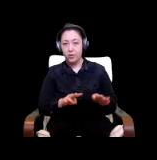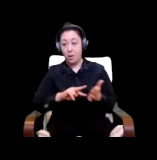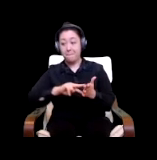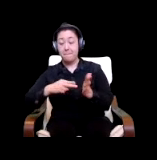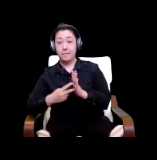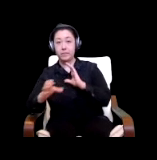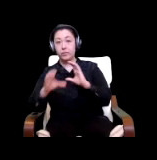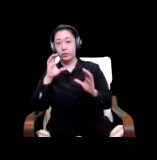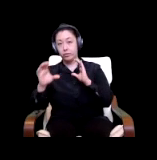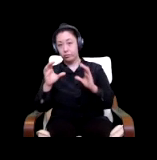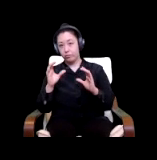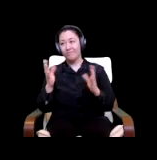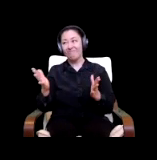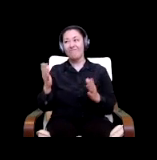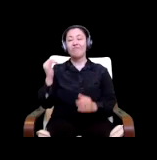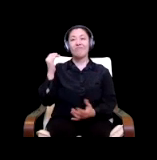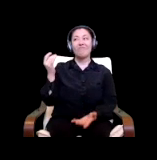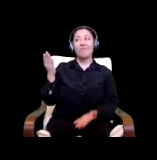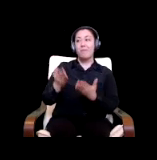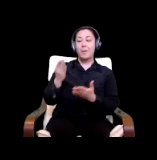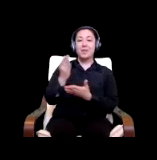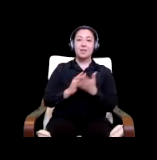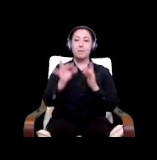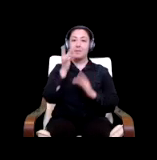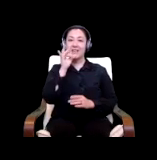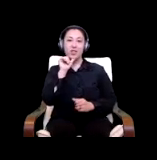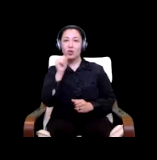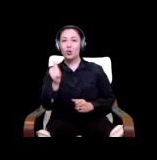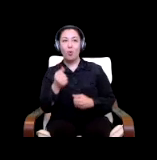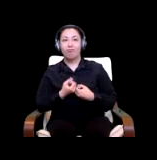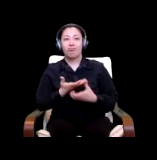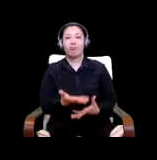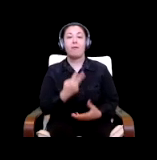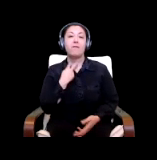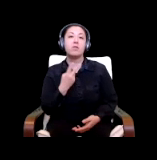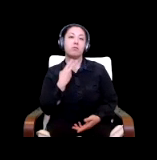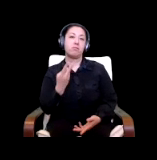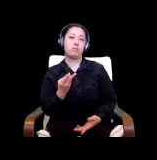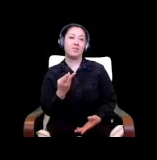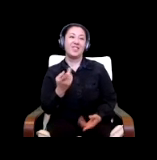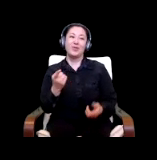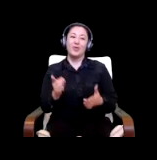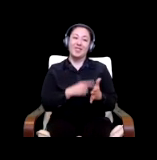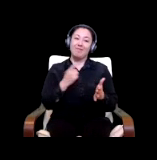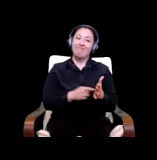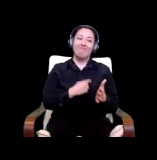developed expressive communication and sometimes this is the only way of expressing to others what they want and need.